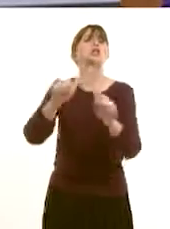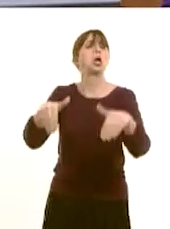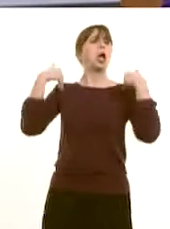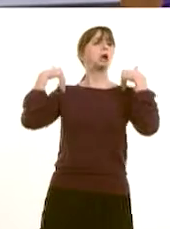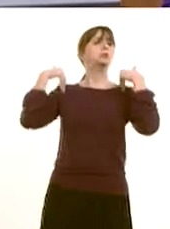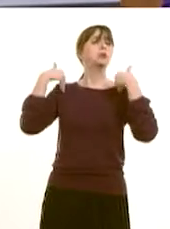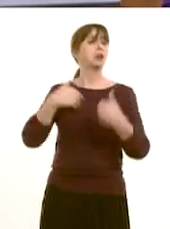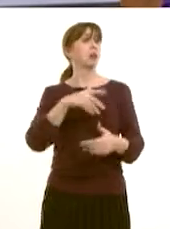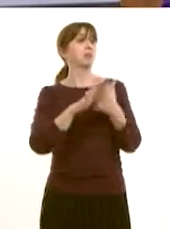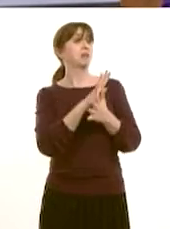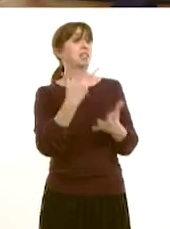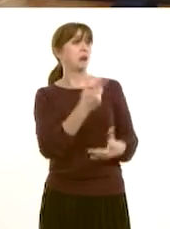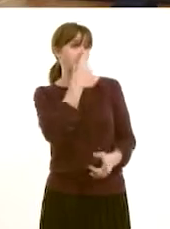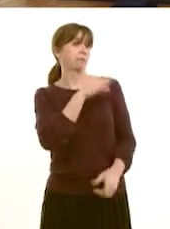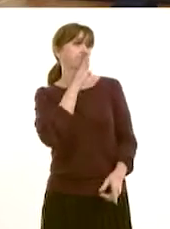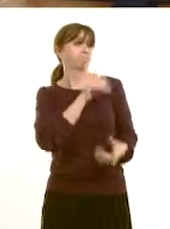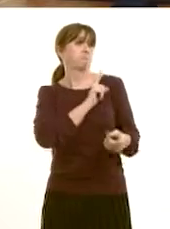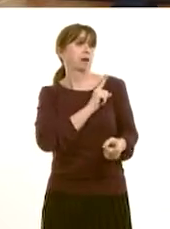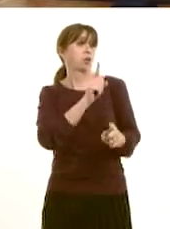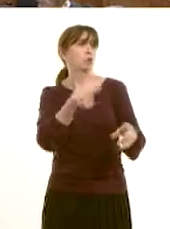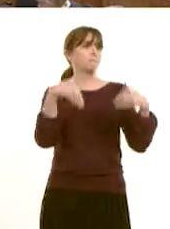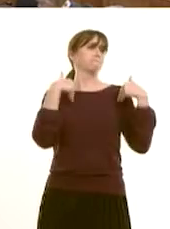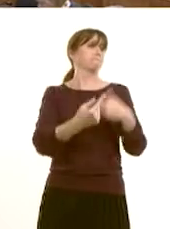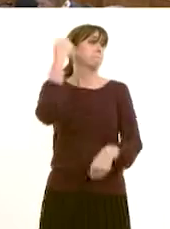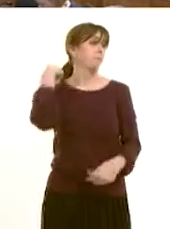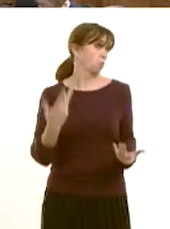Y Llywydd / The Presiding Officer: Thank you.